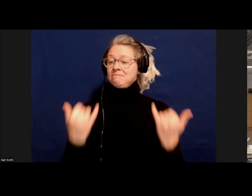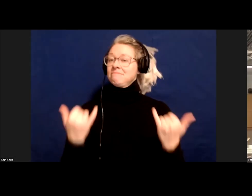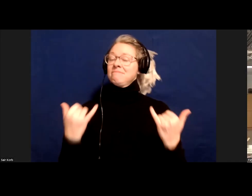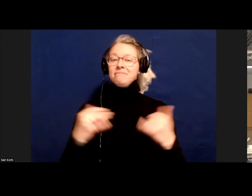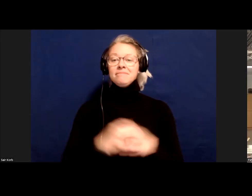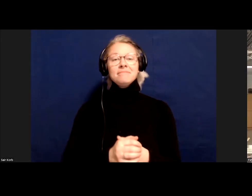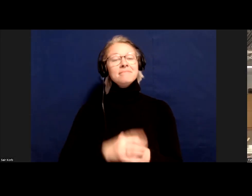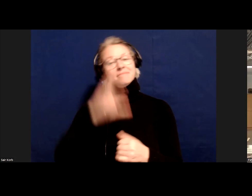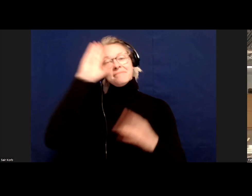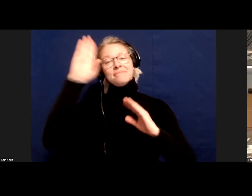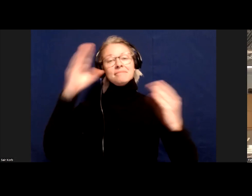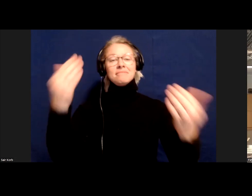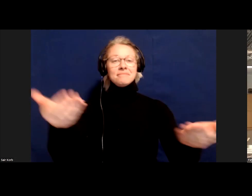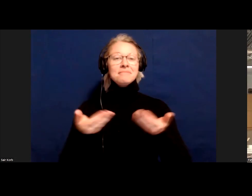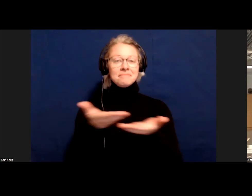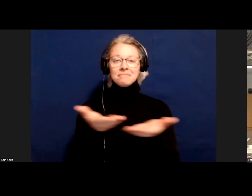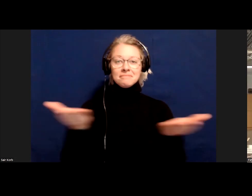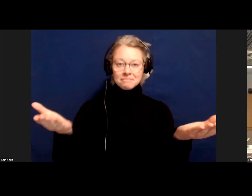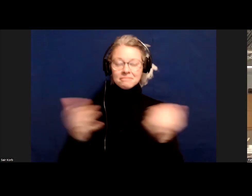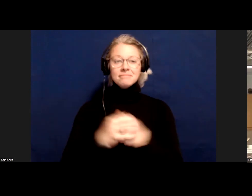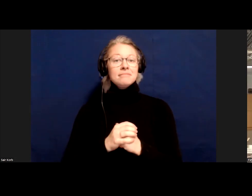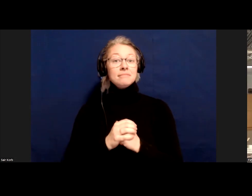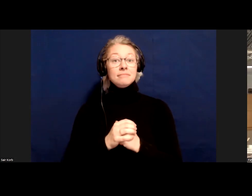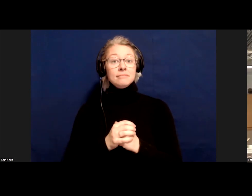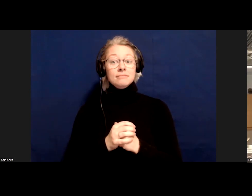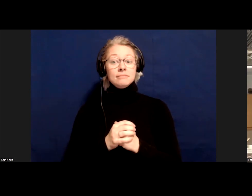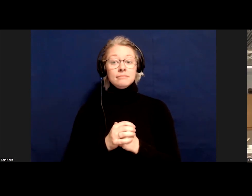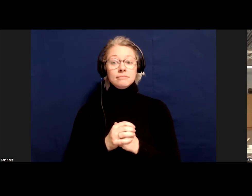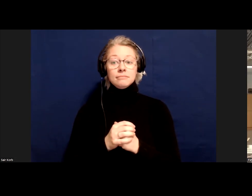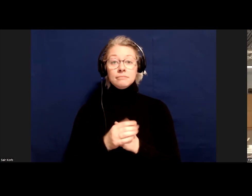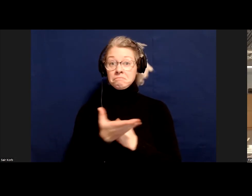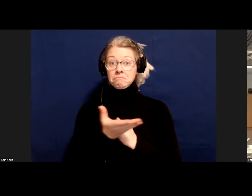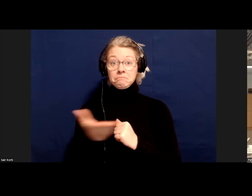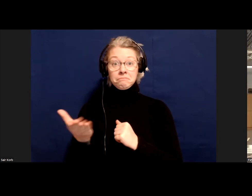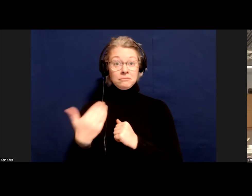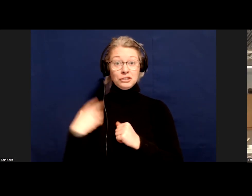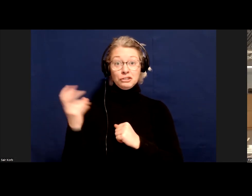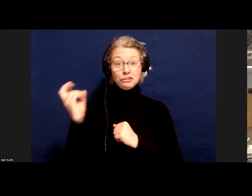Welcome, everybody. For those of you who I don't have the pleasure of knowing or haven't